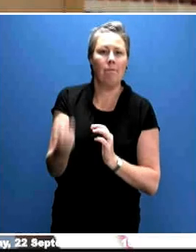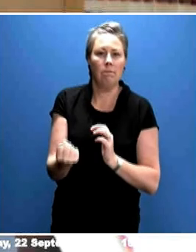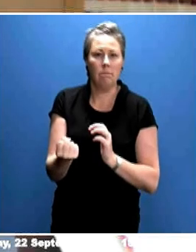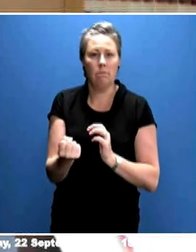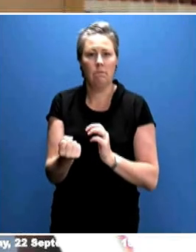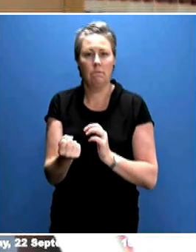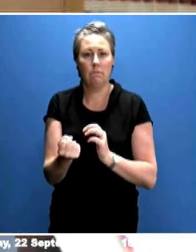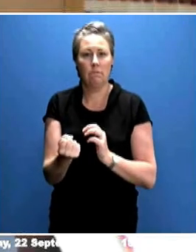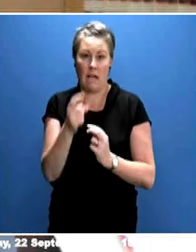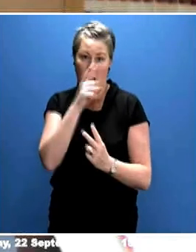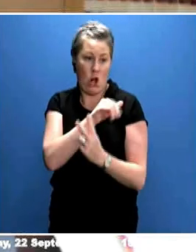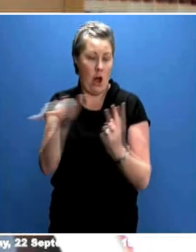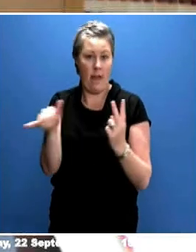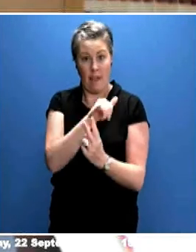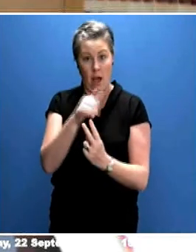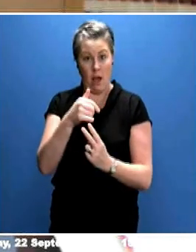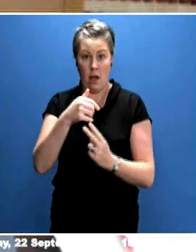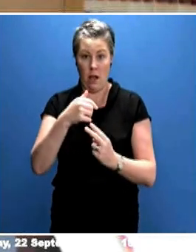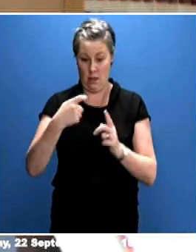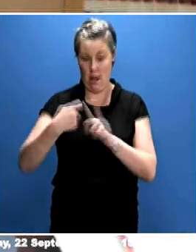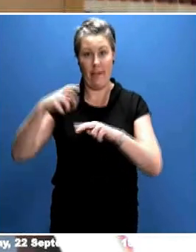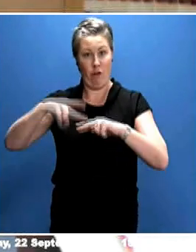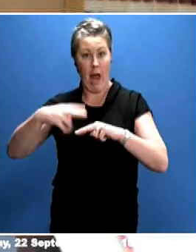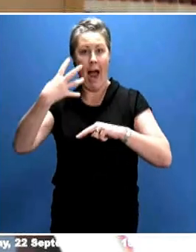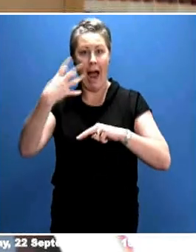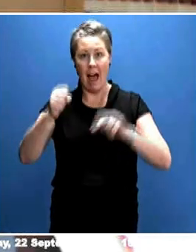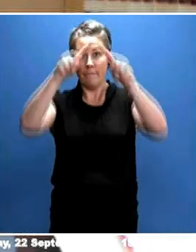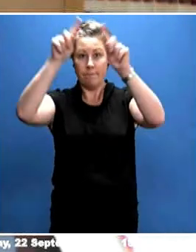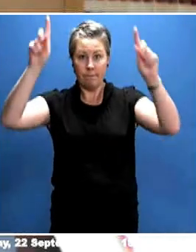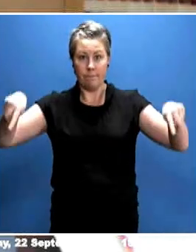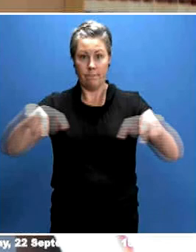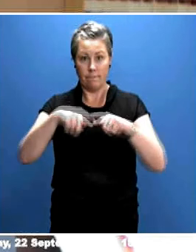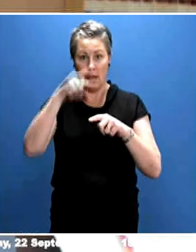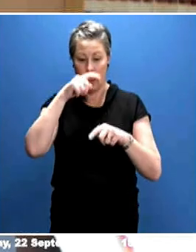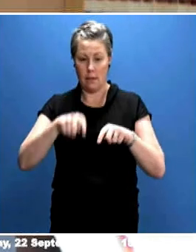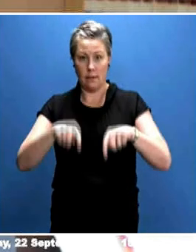We have a videoconferencing facility where a child can contact back to District, the family can come in.